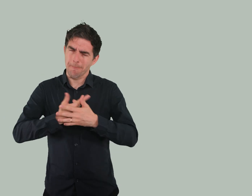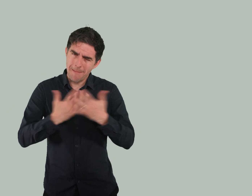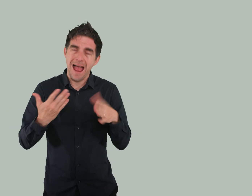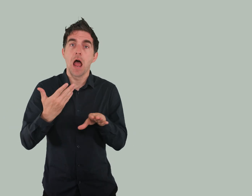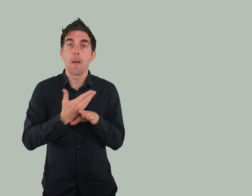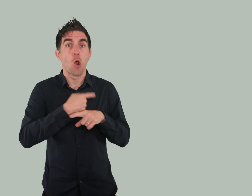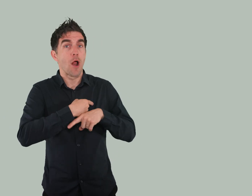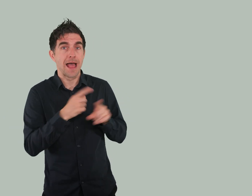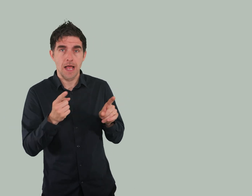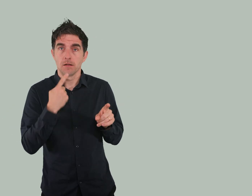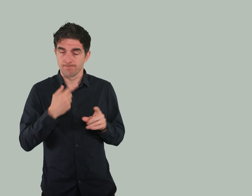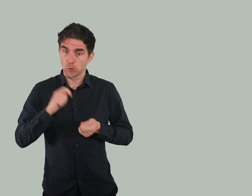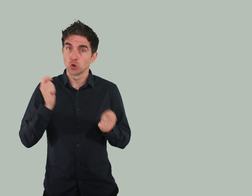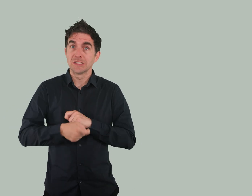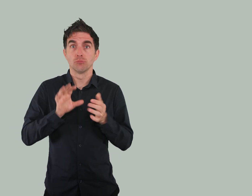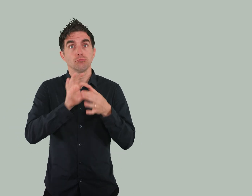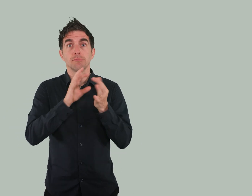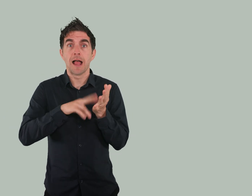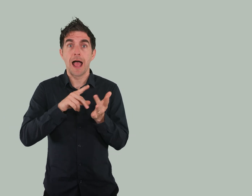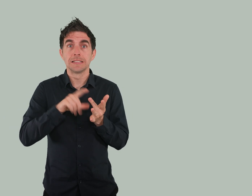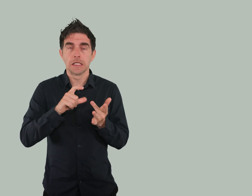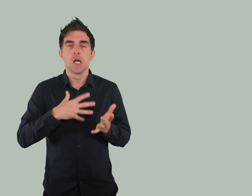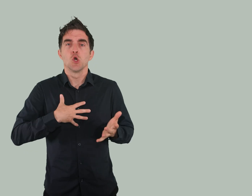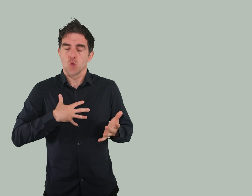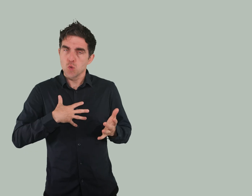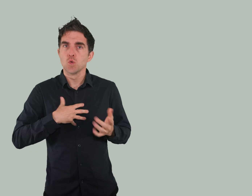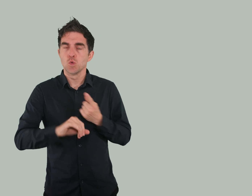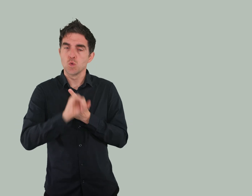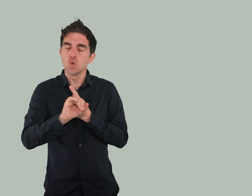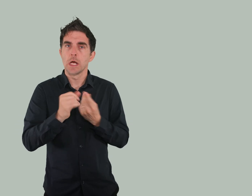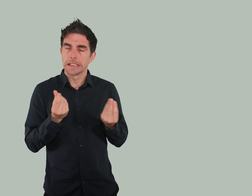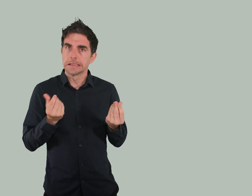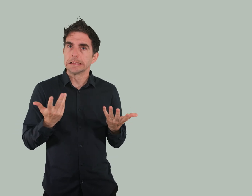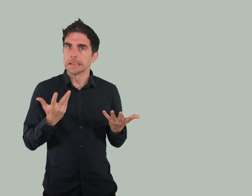267. For many employers, the changes to NICs were felt alongside